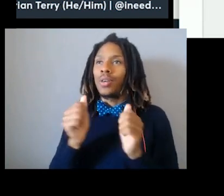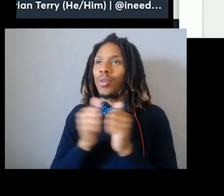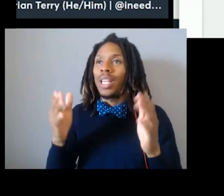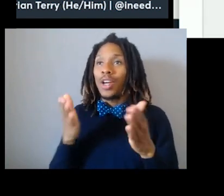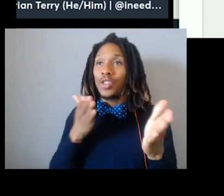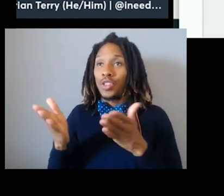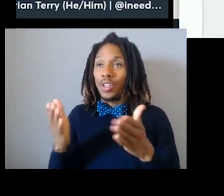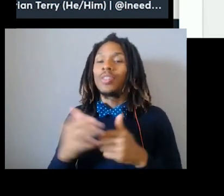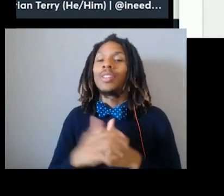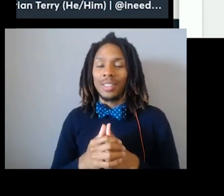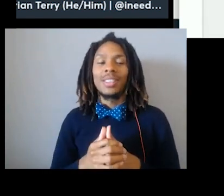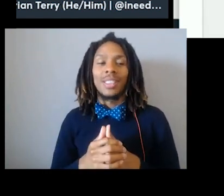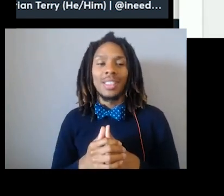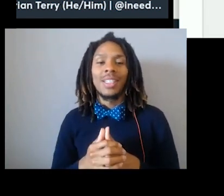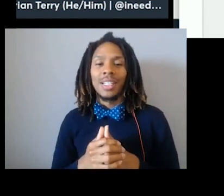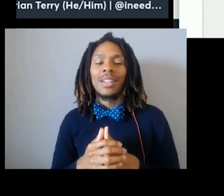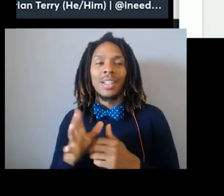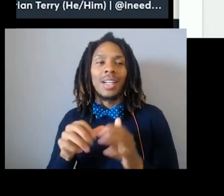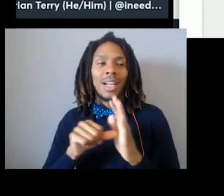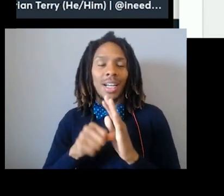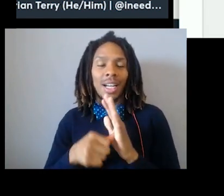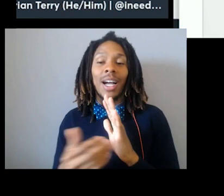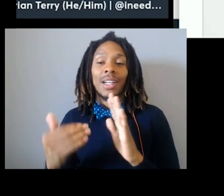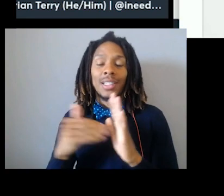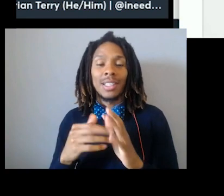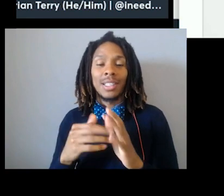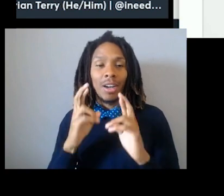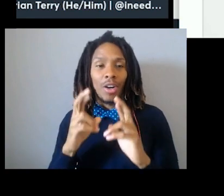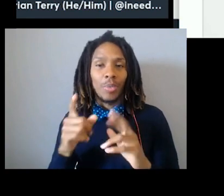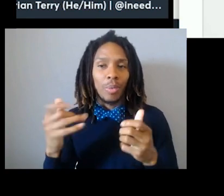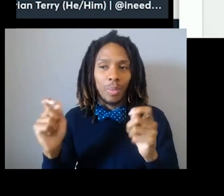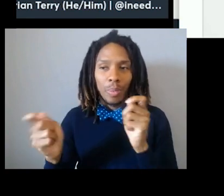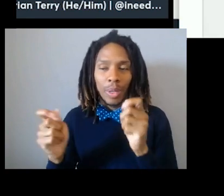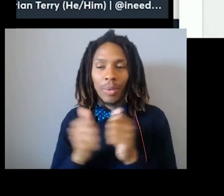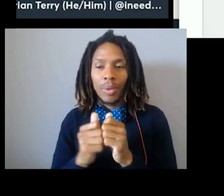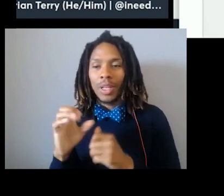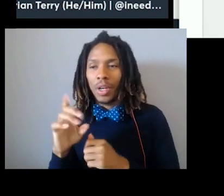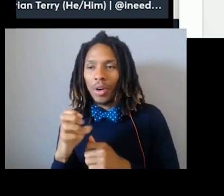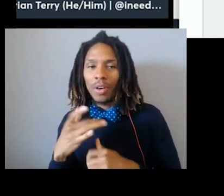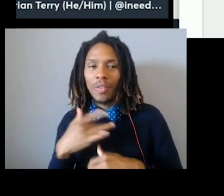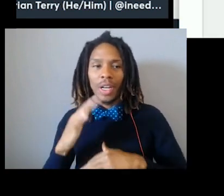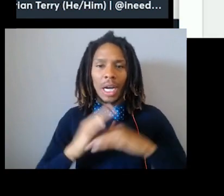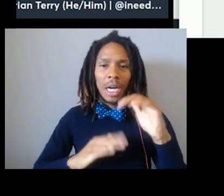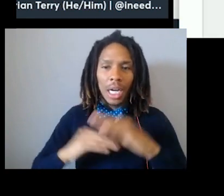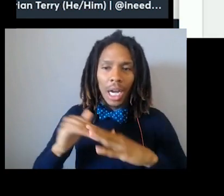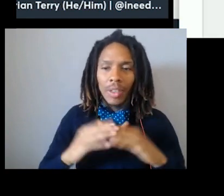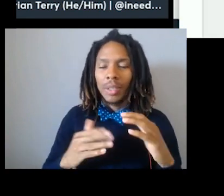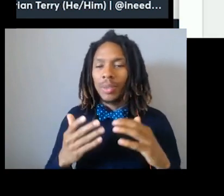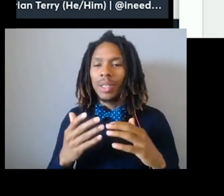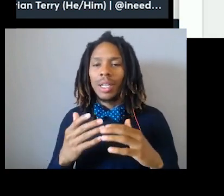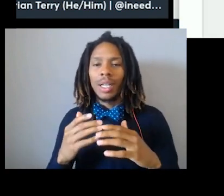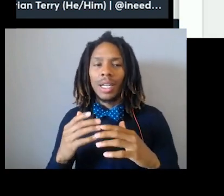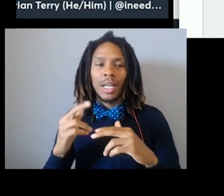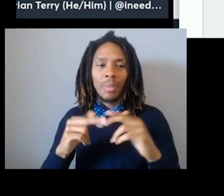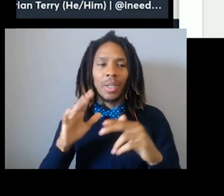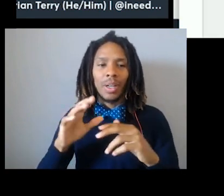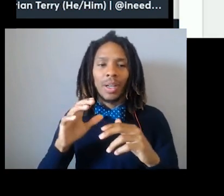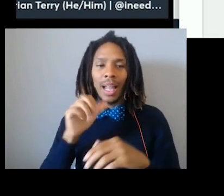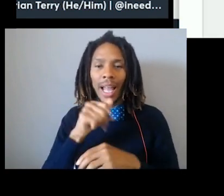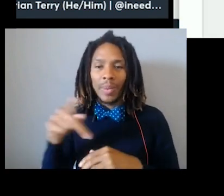Yeah. And again, I hope that you guys can play with the code and get comfortable with it and start to build your own applications out. That'd be great. This is awesome.